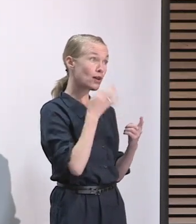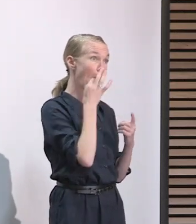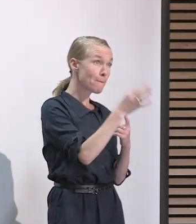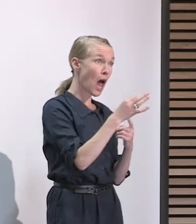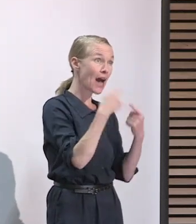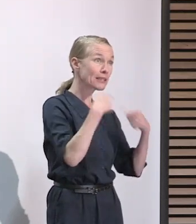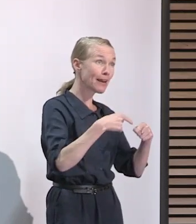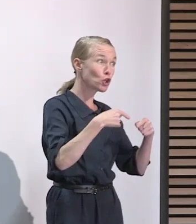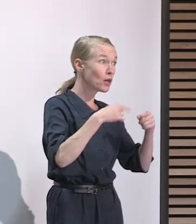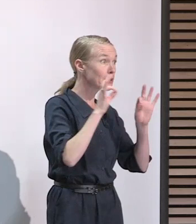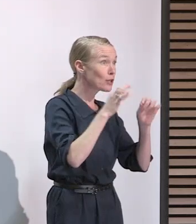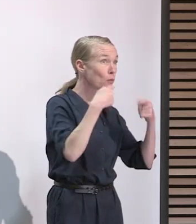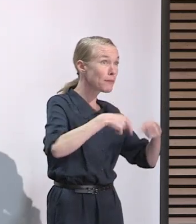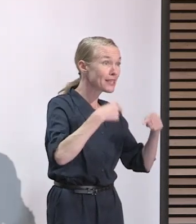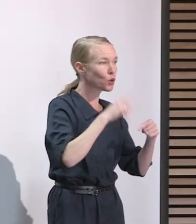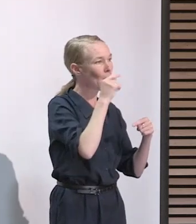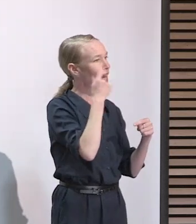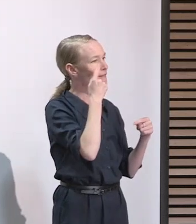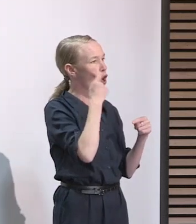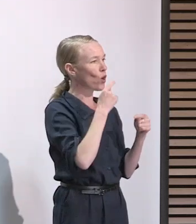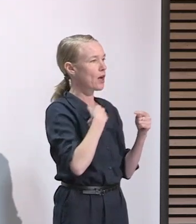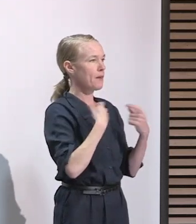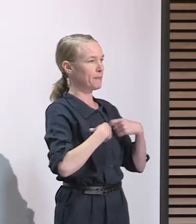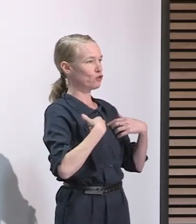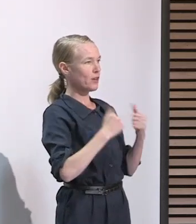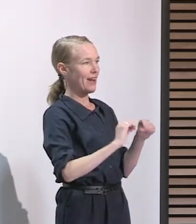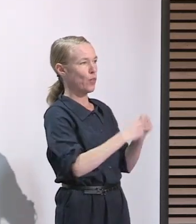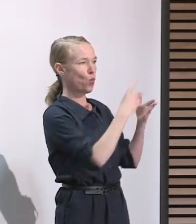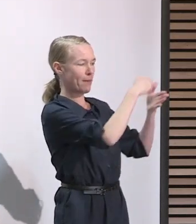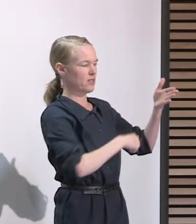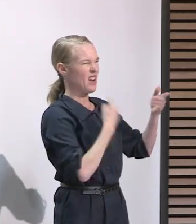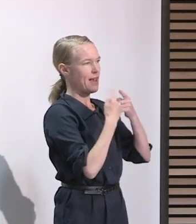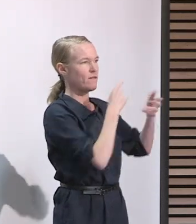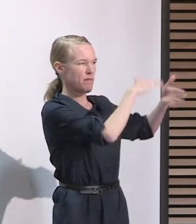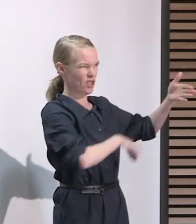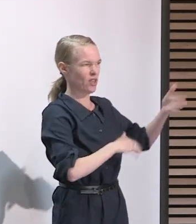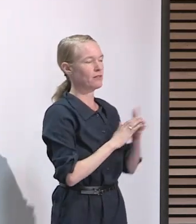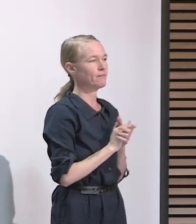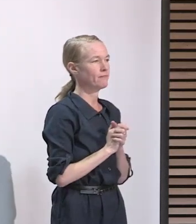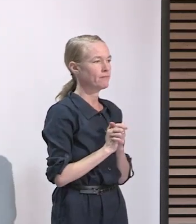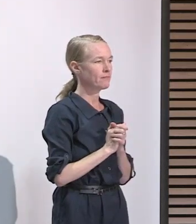about that process and how to apply for an exemption are